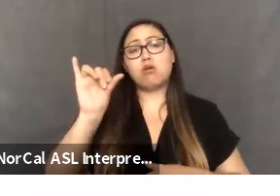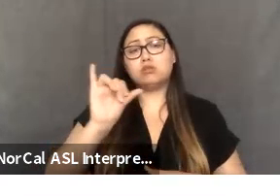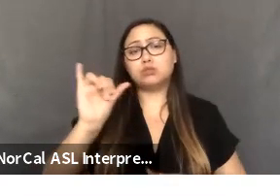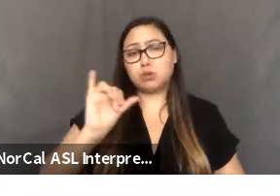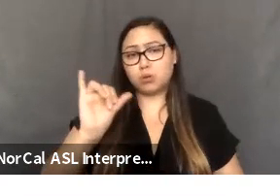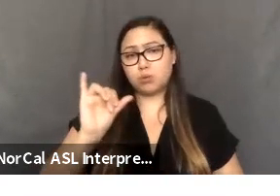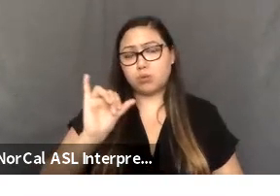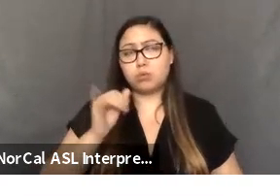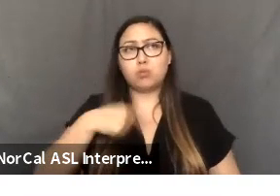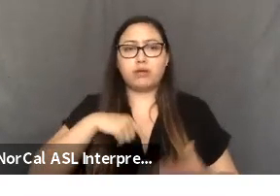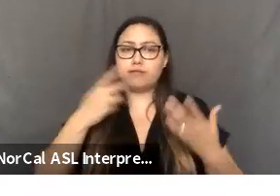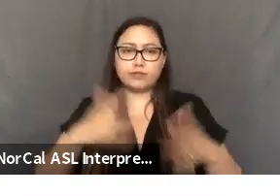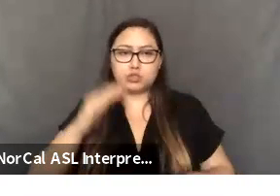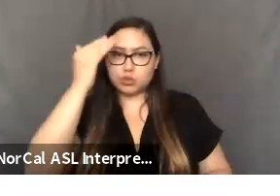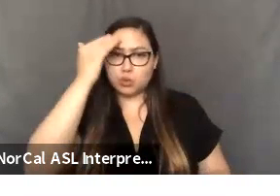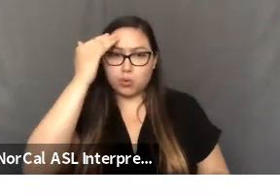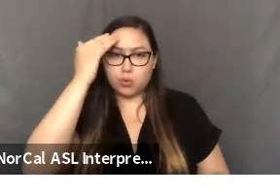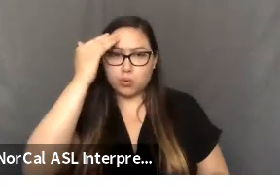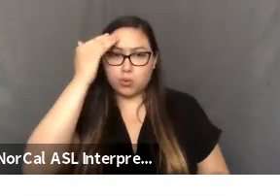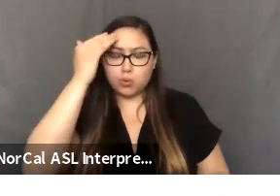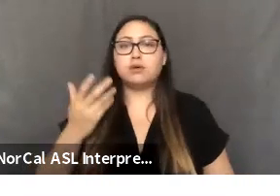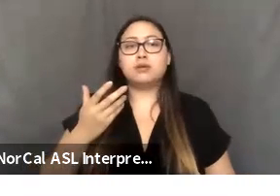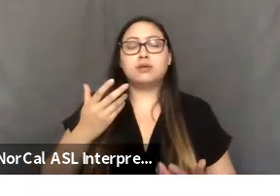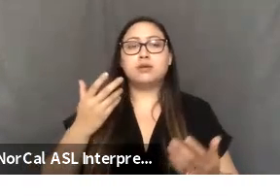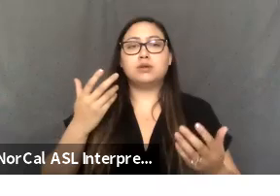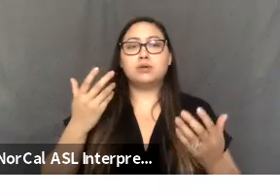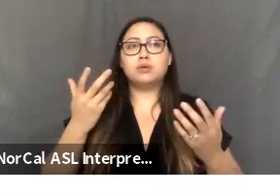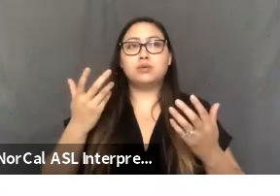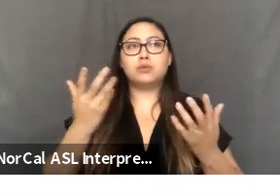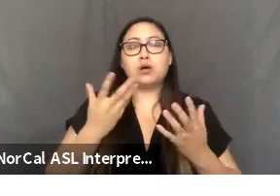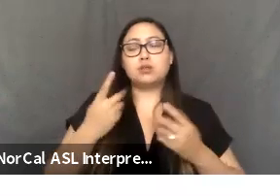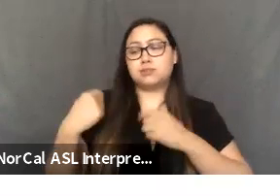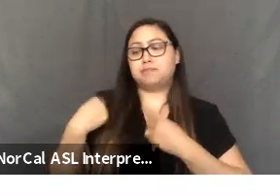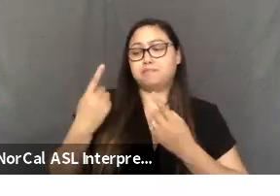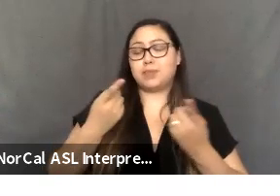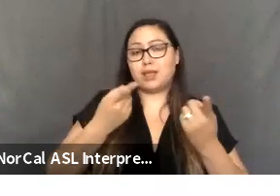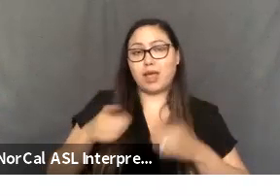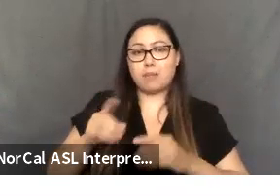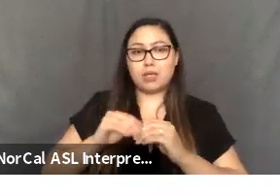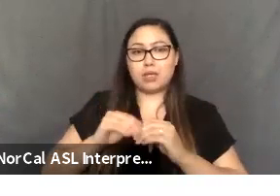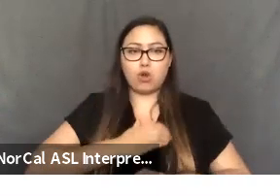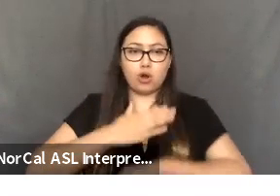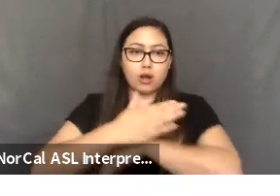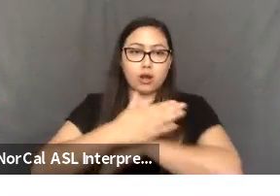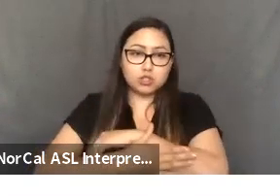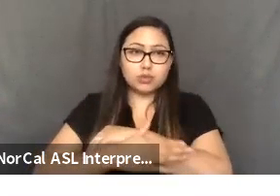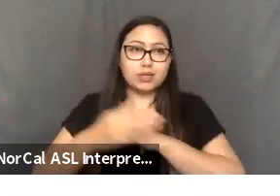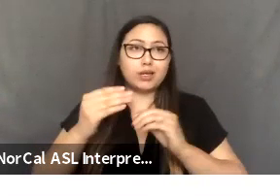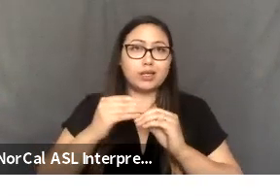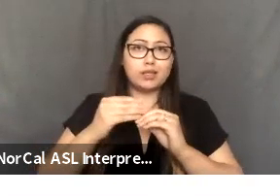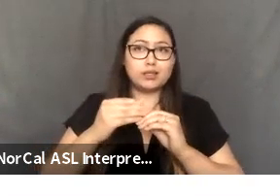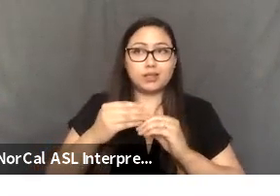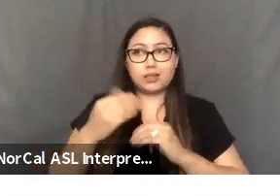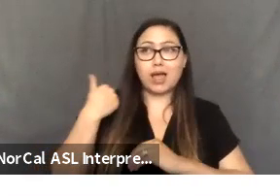as we all know, given what has happened in our country the last year plus with the pandemic,